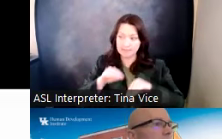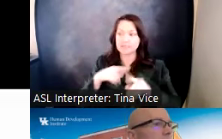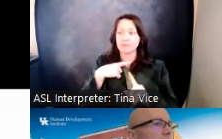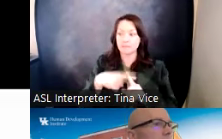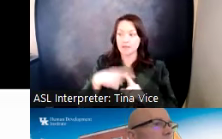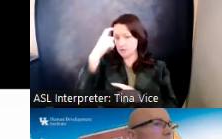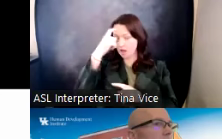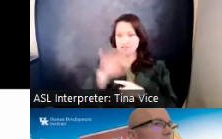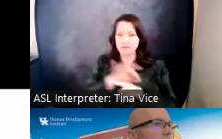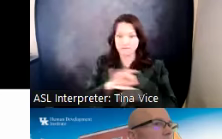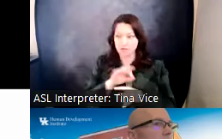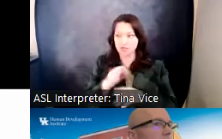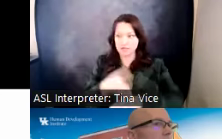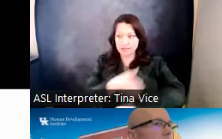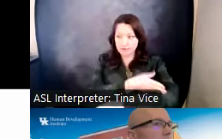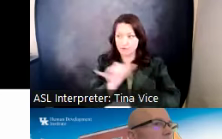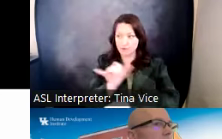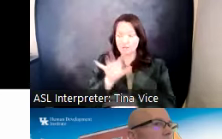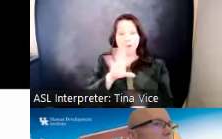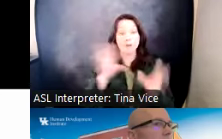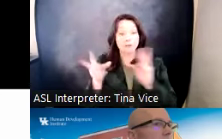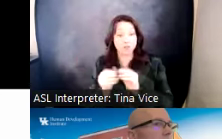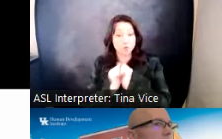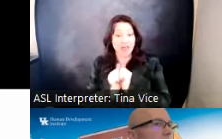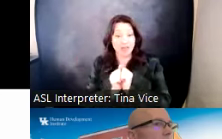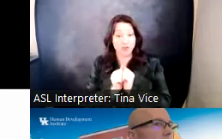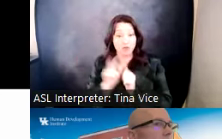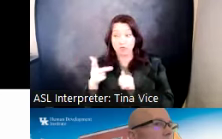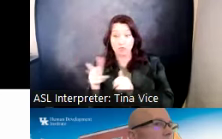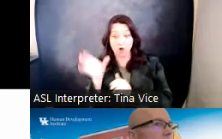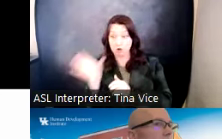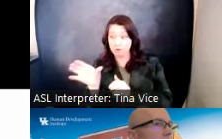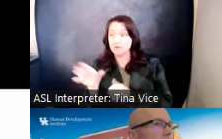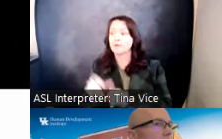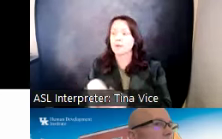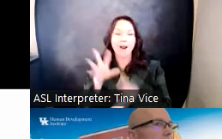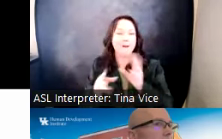training into one exercise intervention, you get combined benefits. Um, so all the things that you see in the aerobic